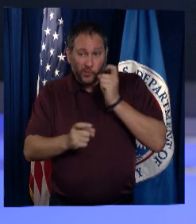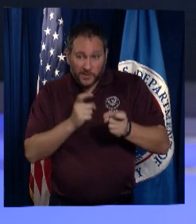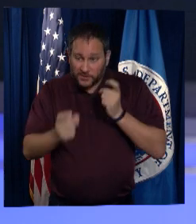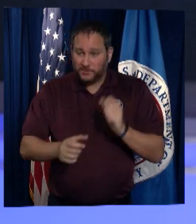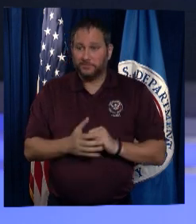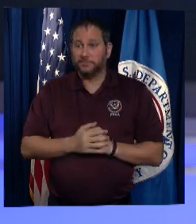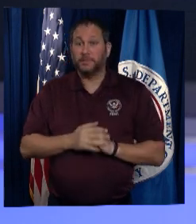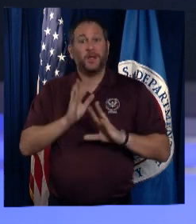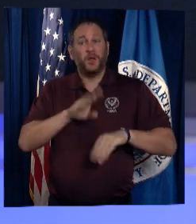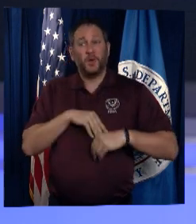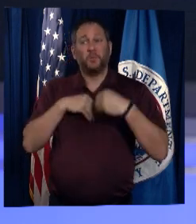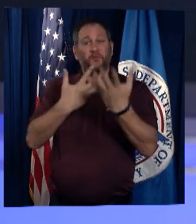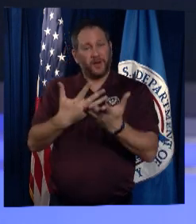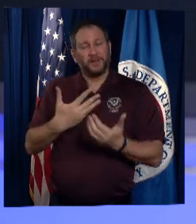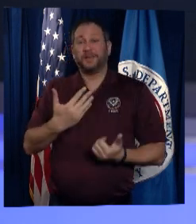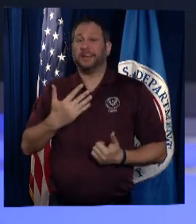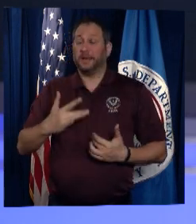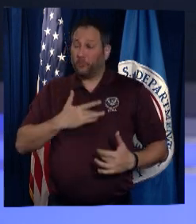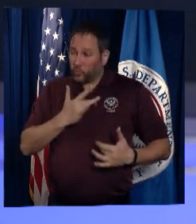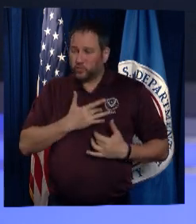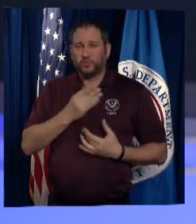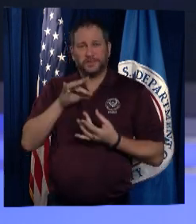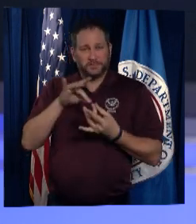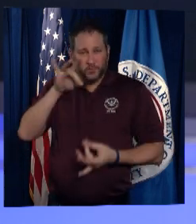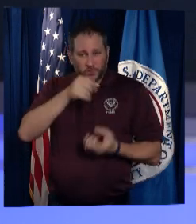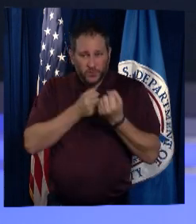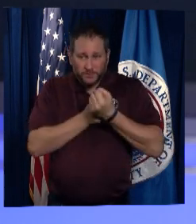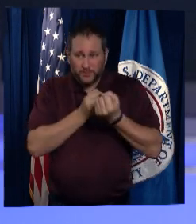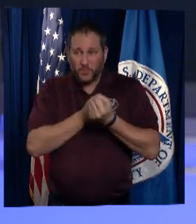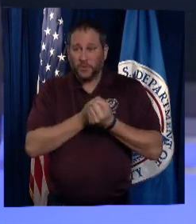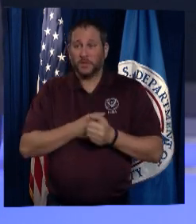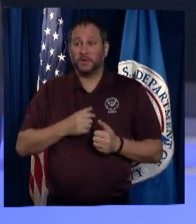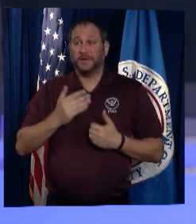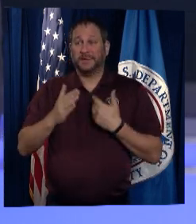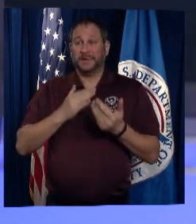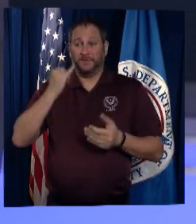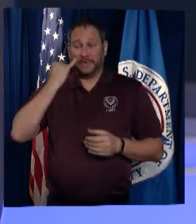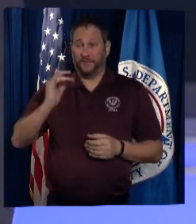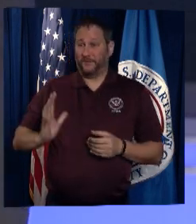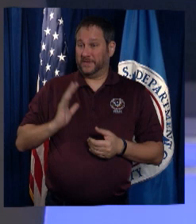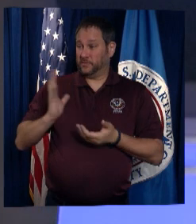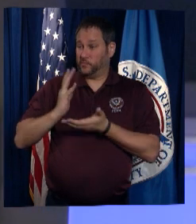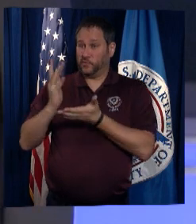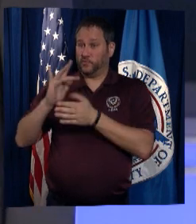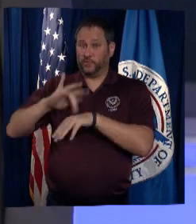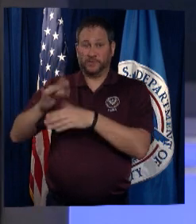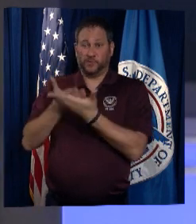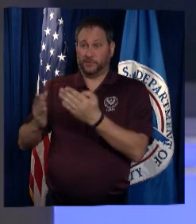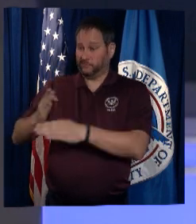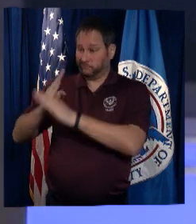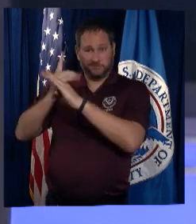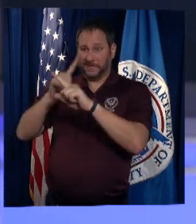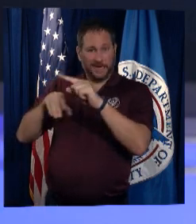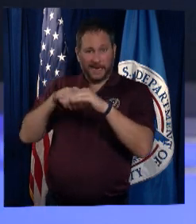has a humanitarian stewardship to provide mass care and immediate sheltering. Many faith communities have an independent